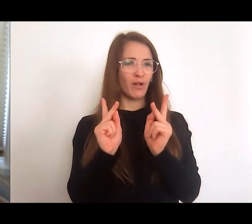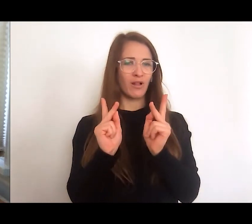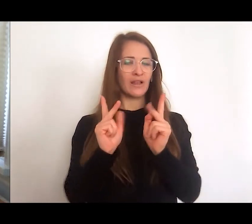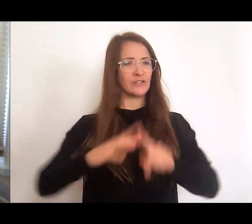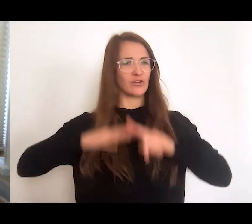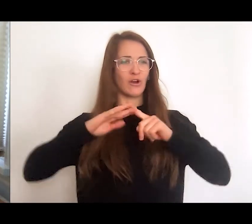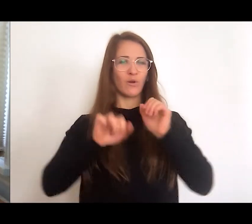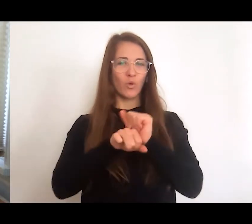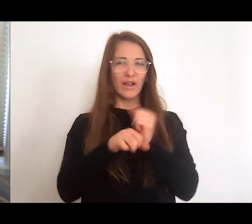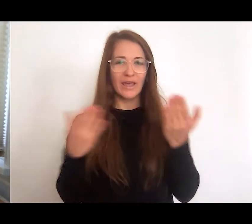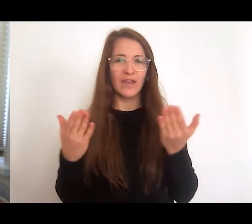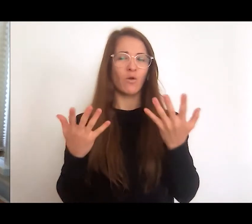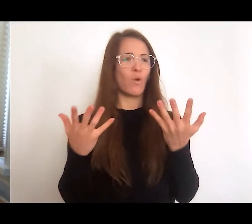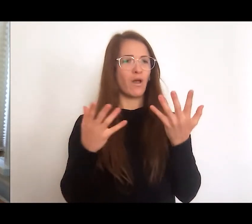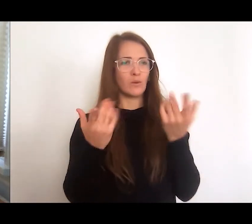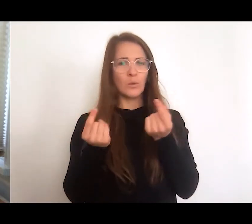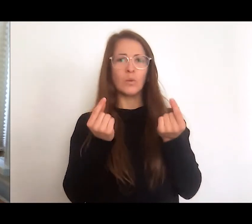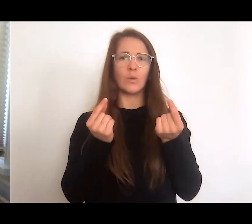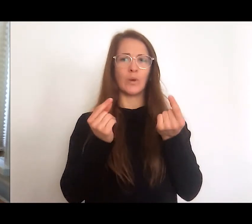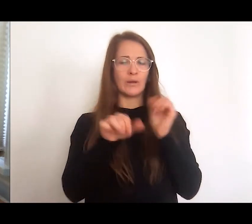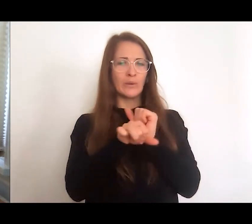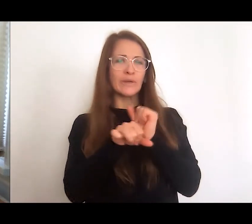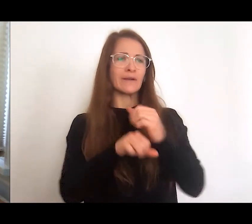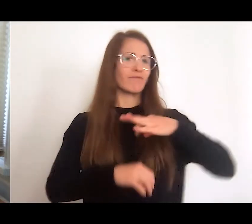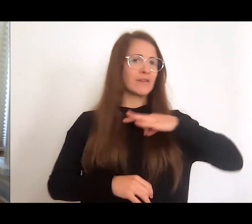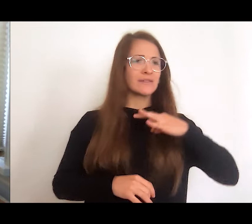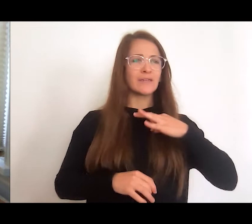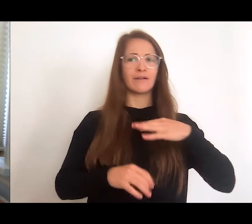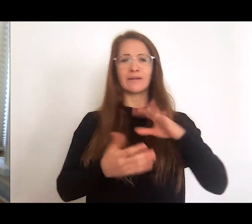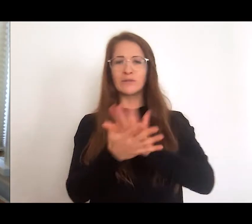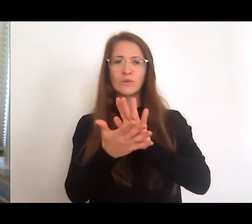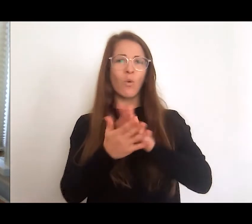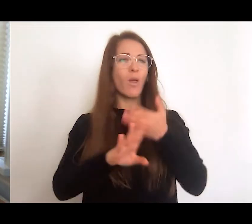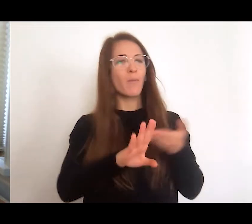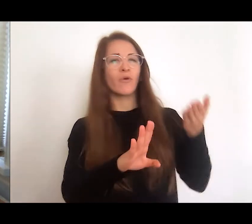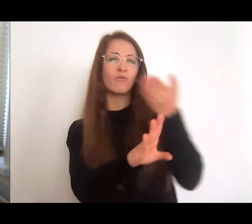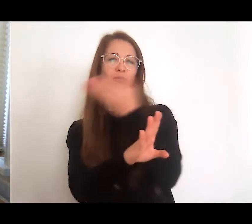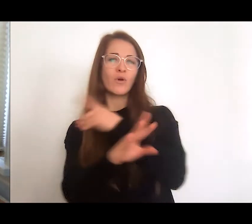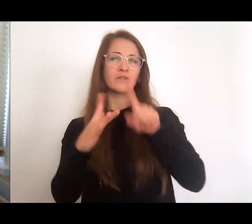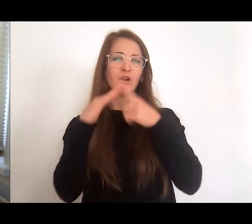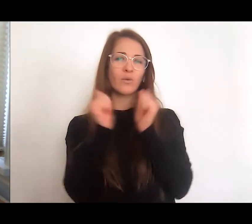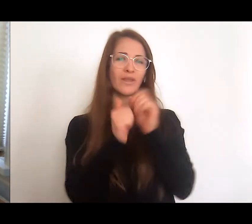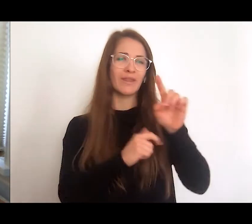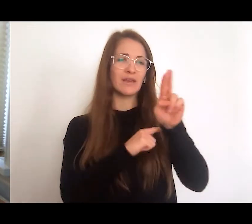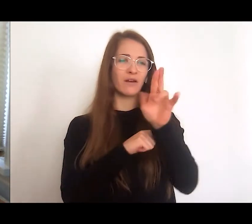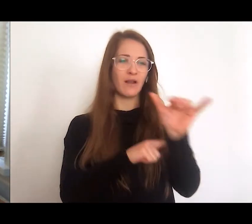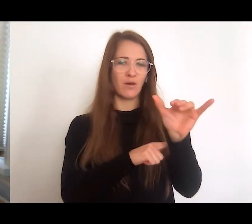ABOUT HOW FOLKS ENDED UP HERE AND WHAT THEY WERE INVOLVED, WORKING OR VOLUNTEERING AND